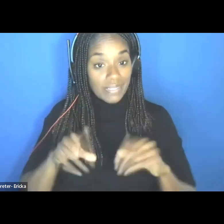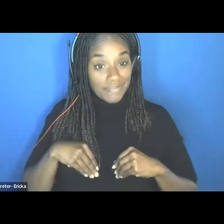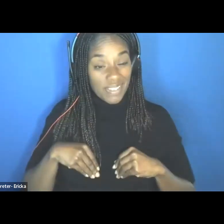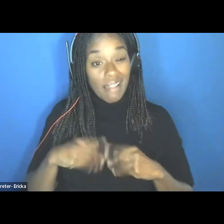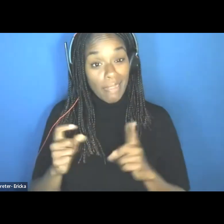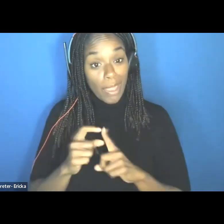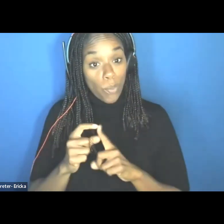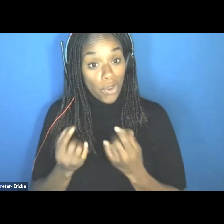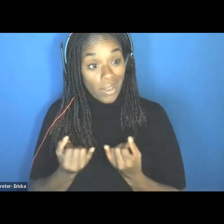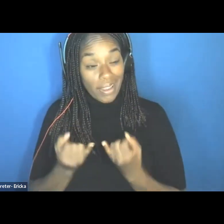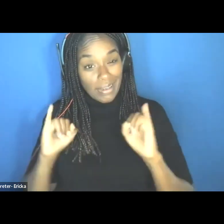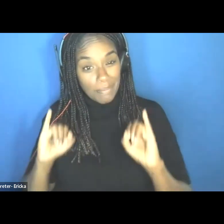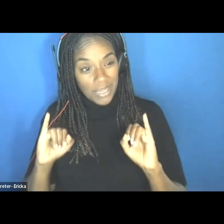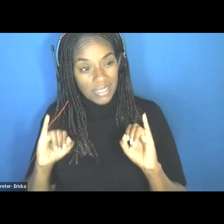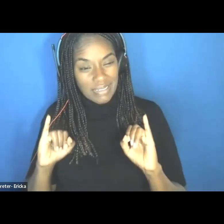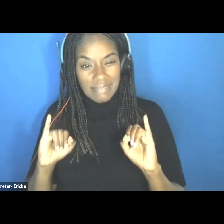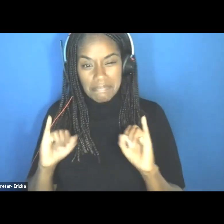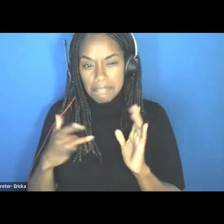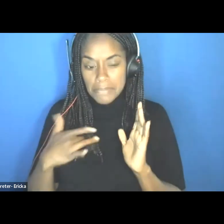Or in a culture that believes disabled people are a cross to bear and accepted as such.